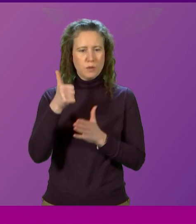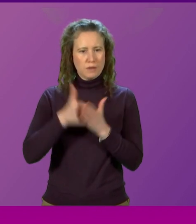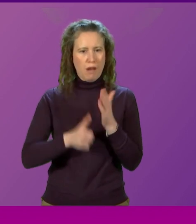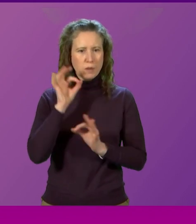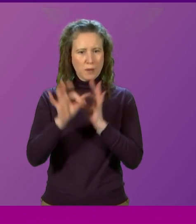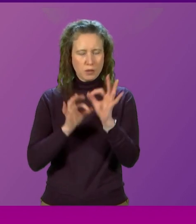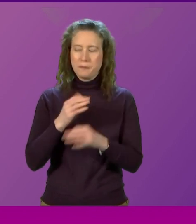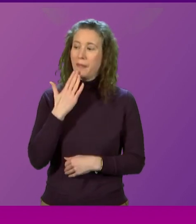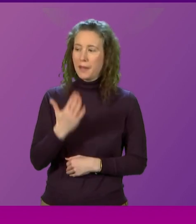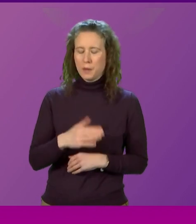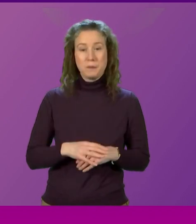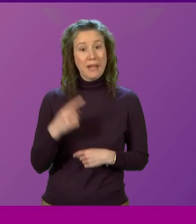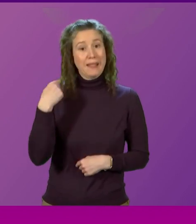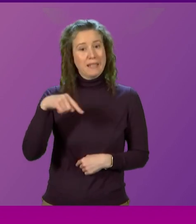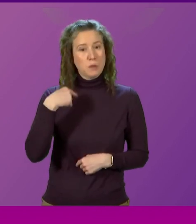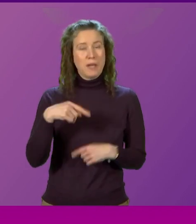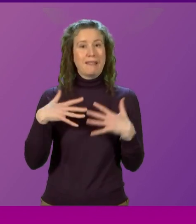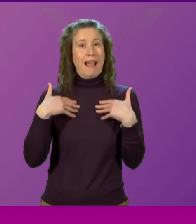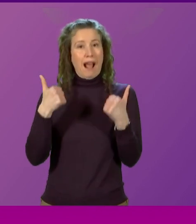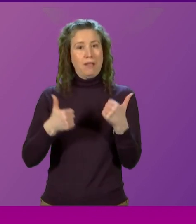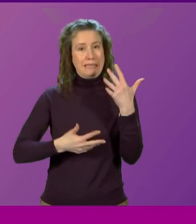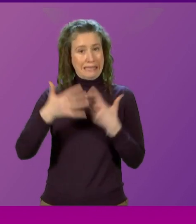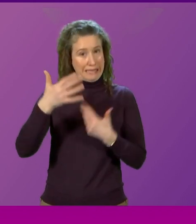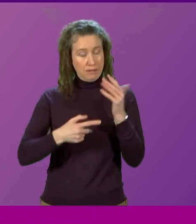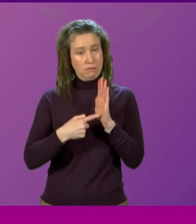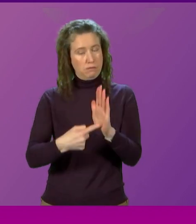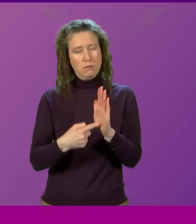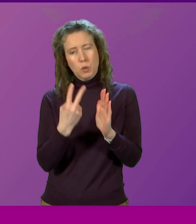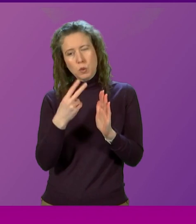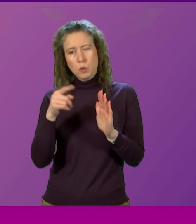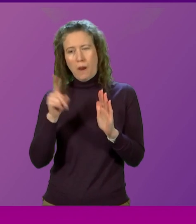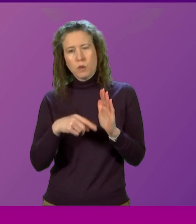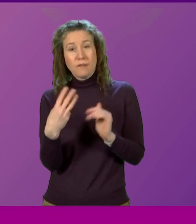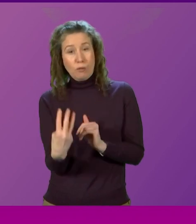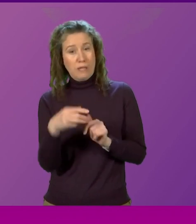This week’s health statistics show that almost two in three patients who attended